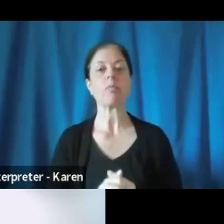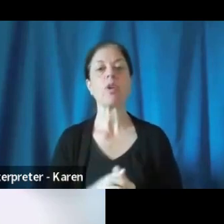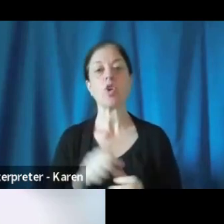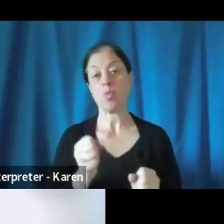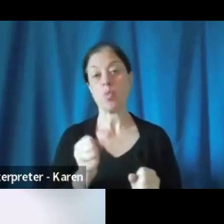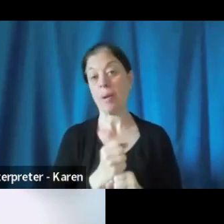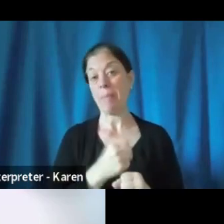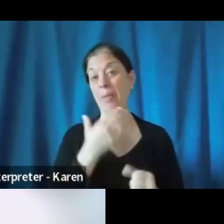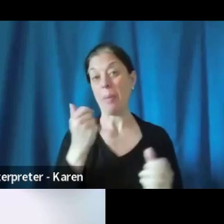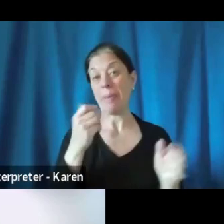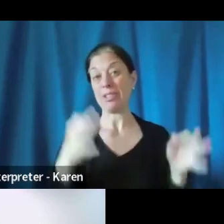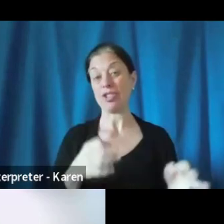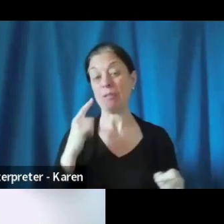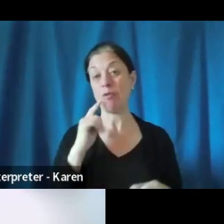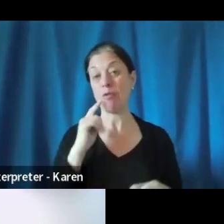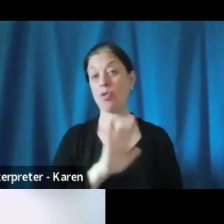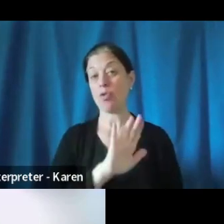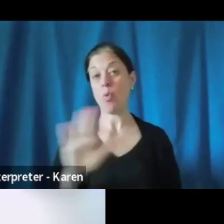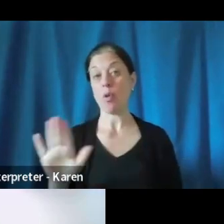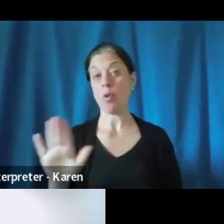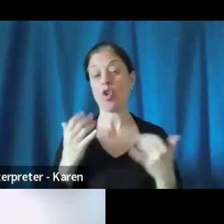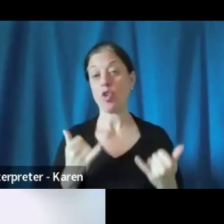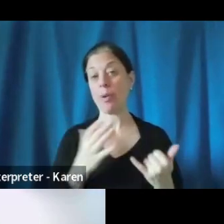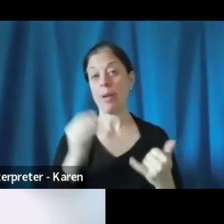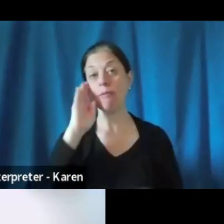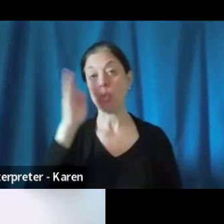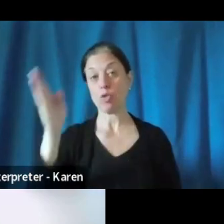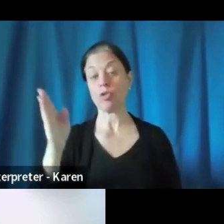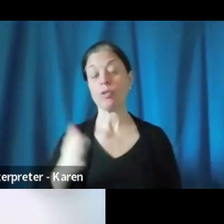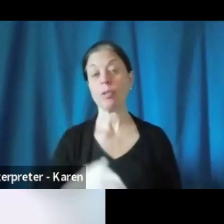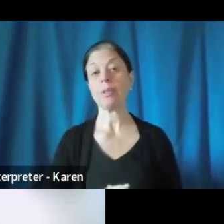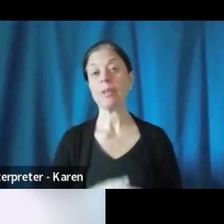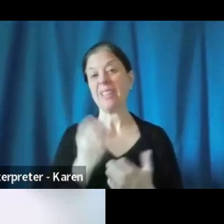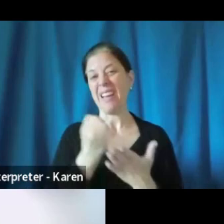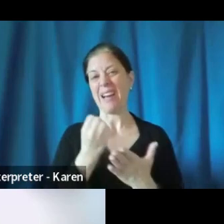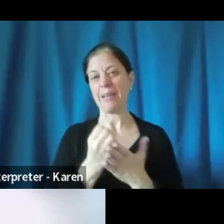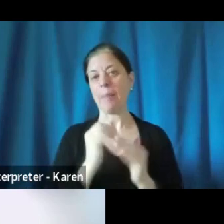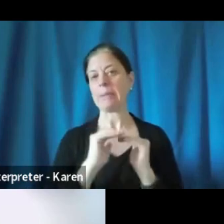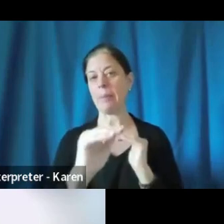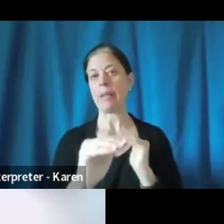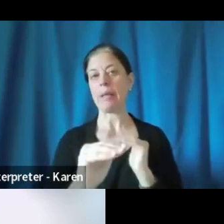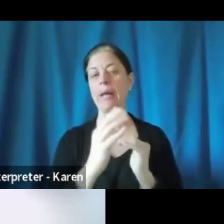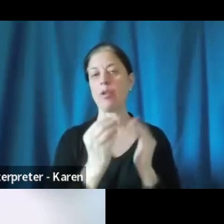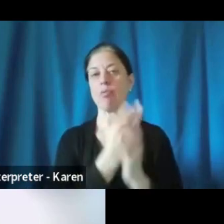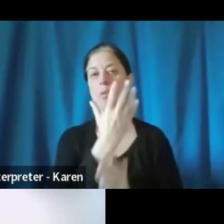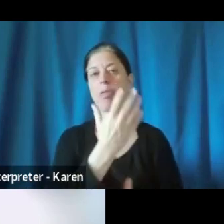you do work or you used to work? So that you can make the best decision for